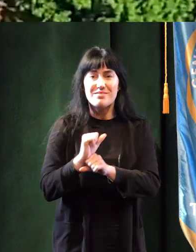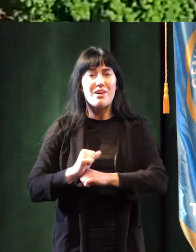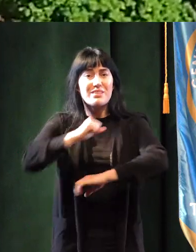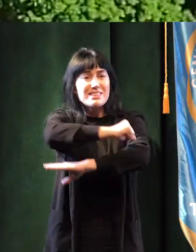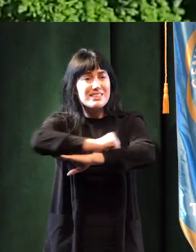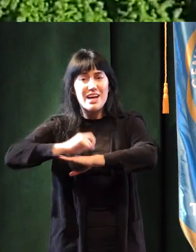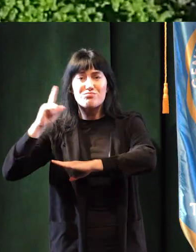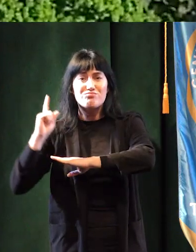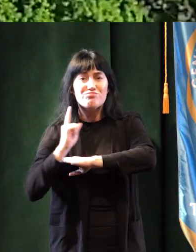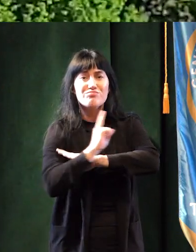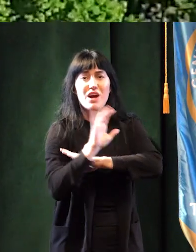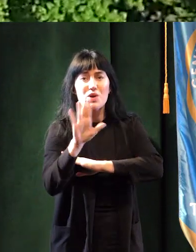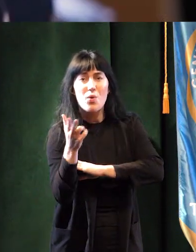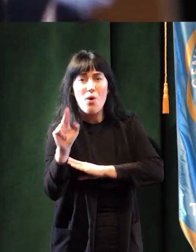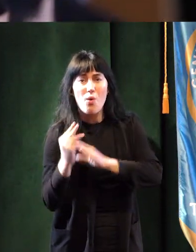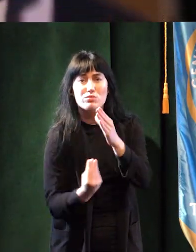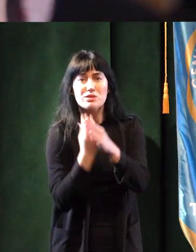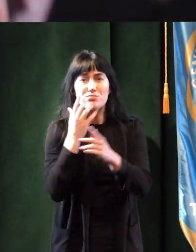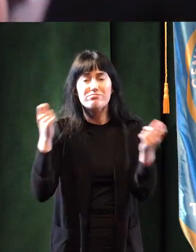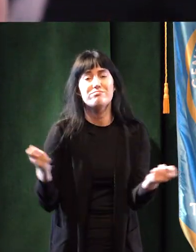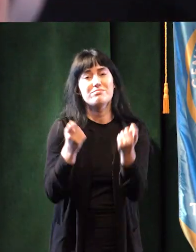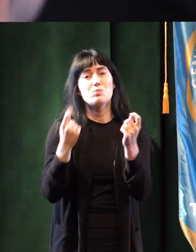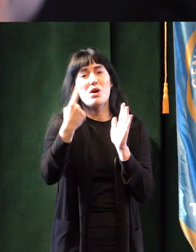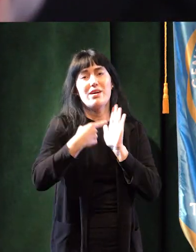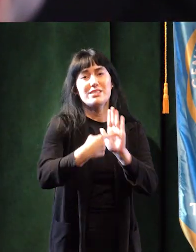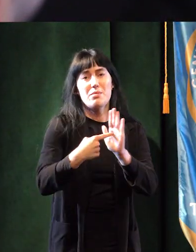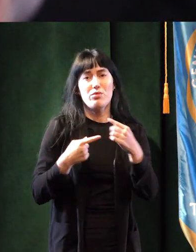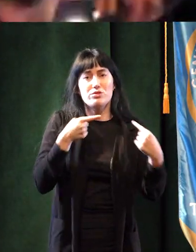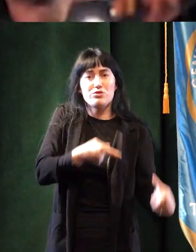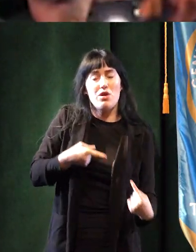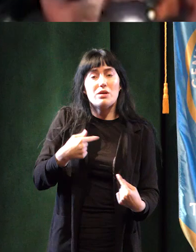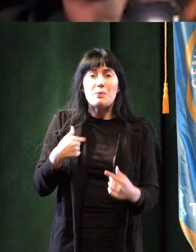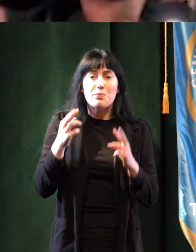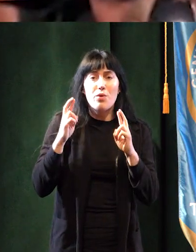your own spring commencement is just one example of this we are hopeful that this